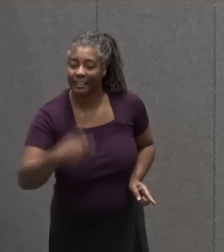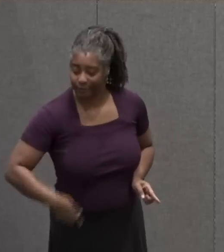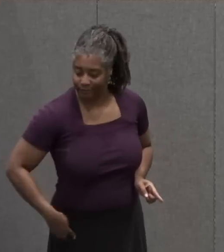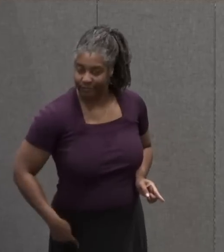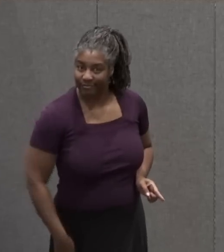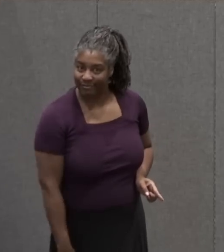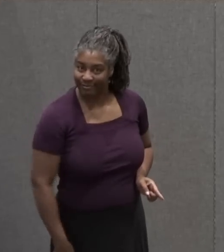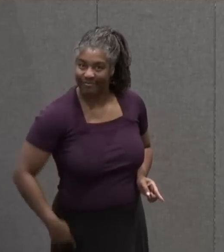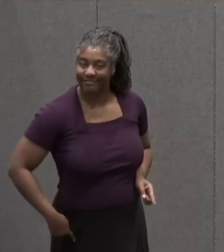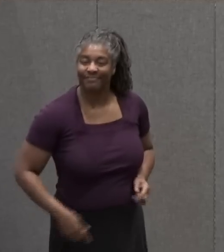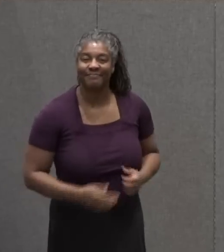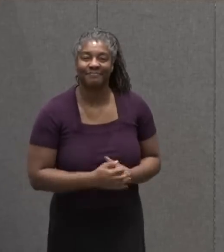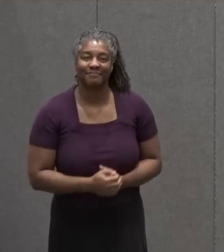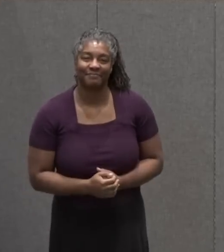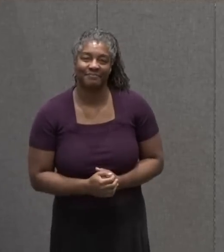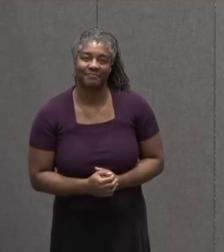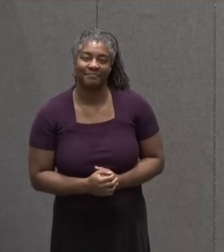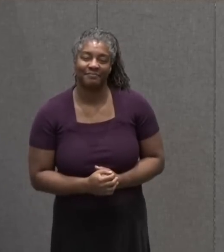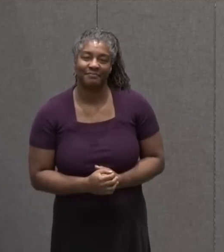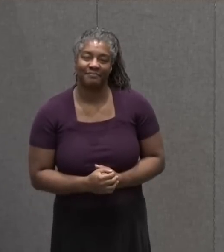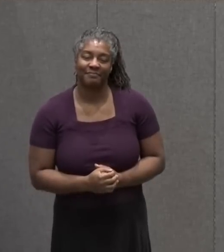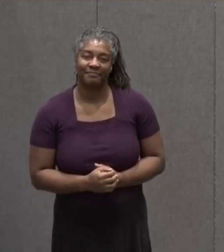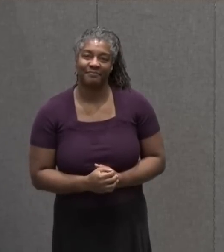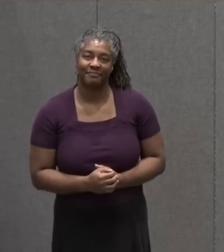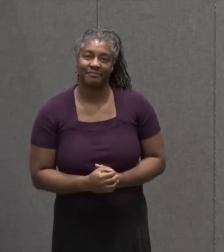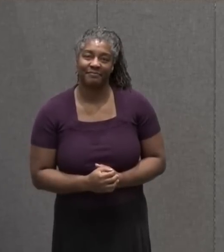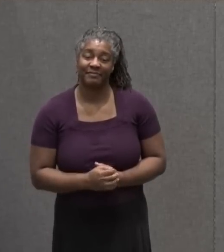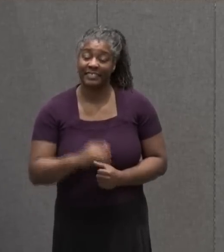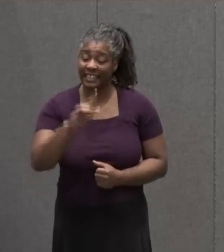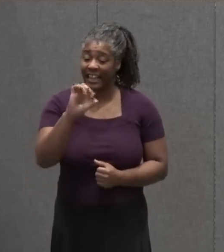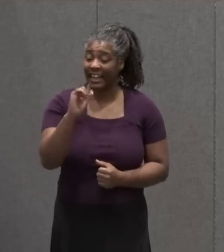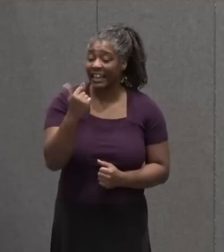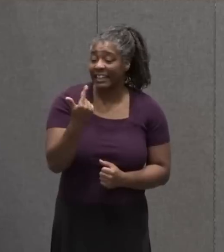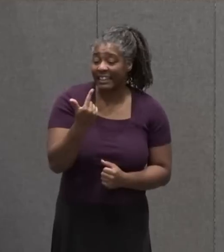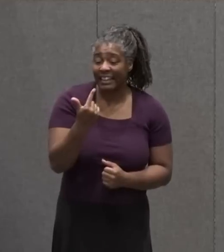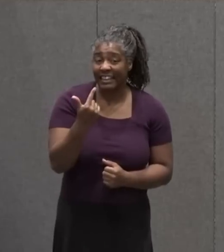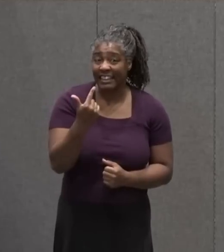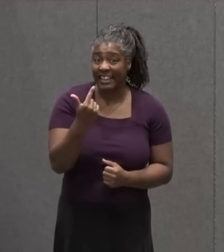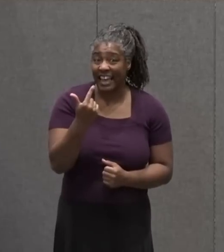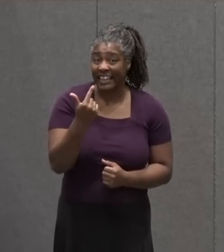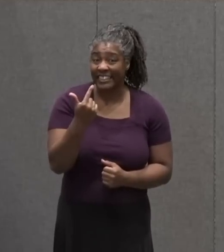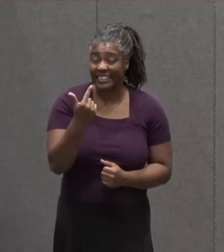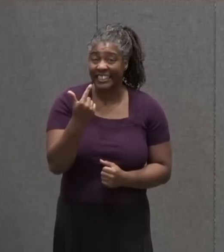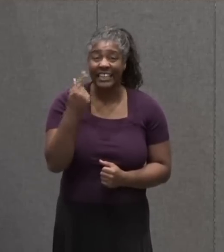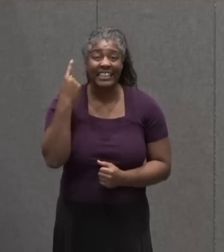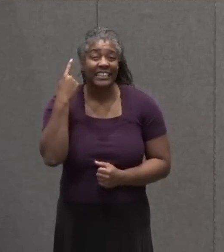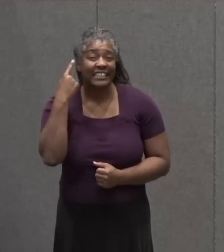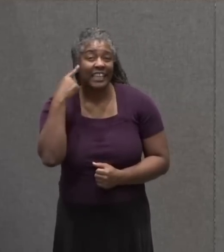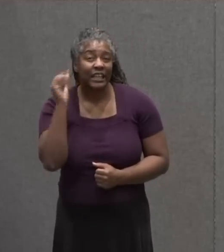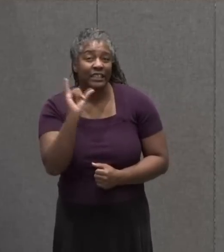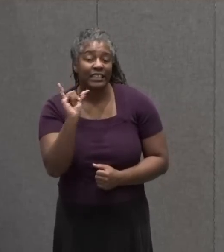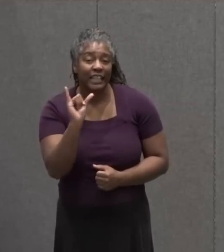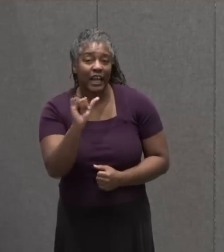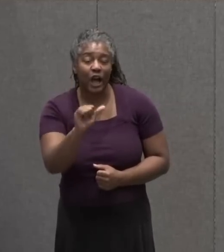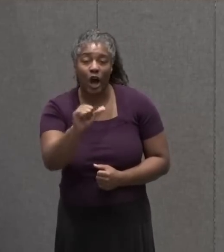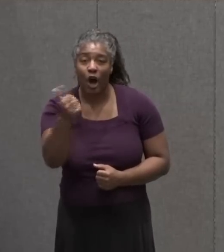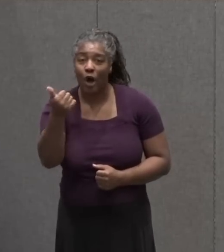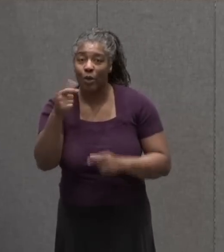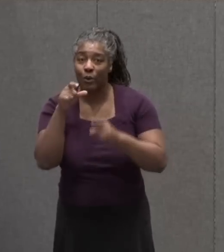Leg rhymes with another word, it's actually another card on this sheet.